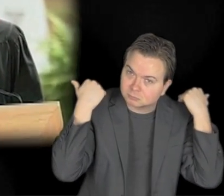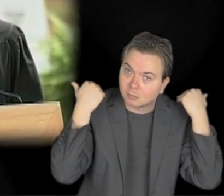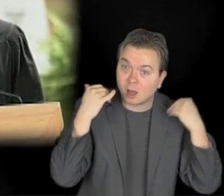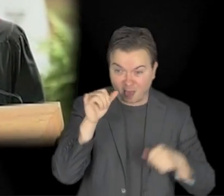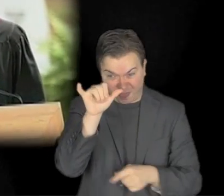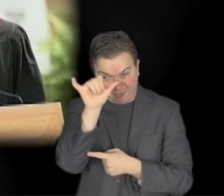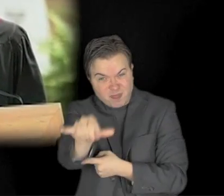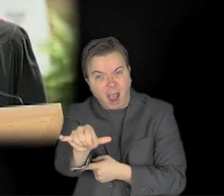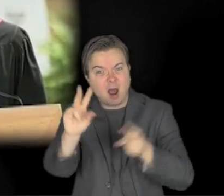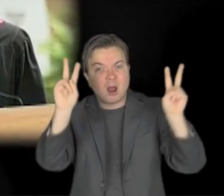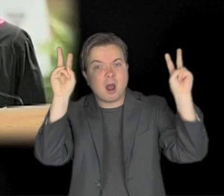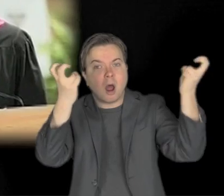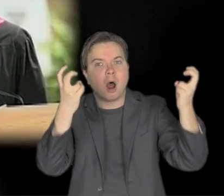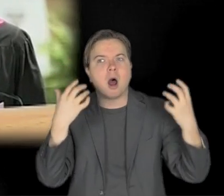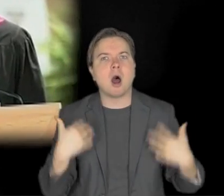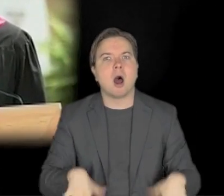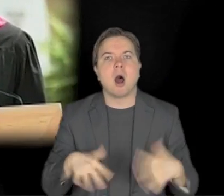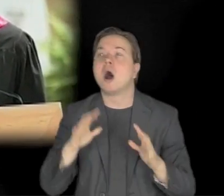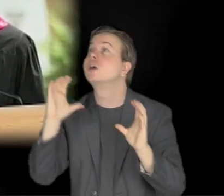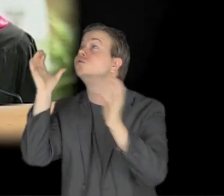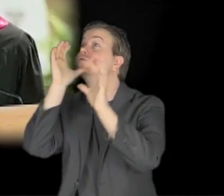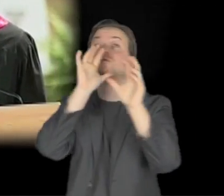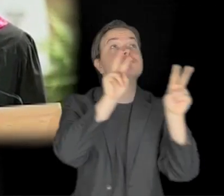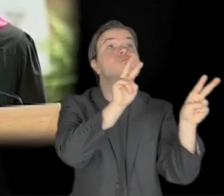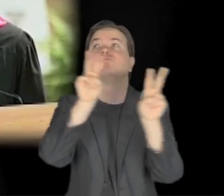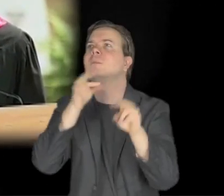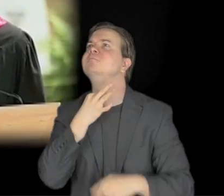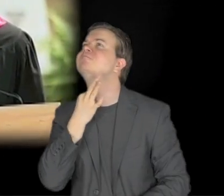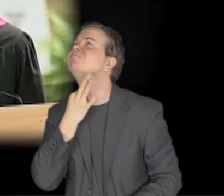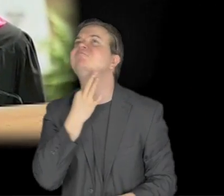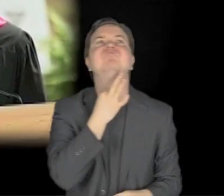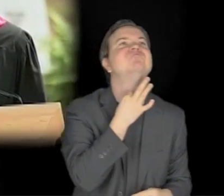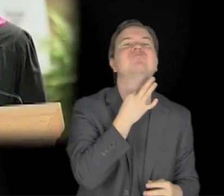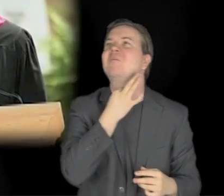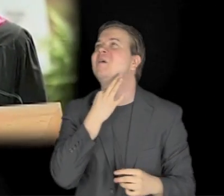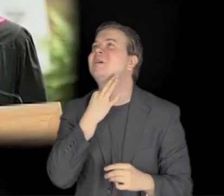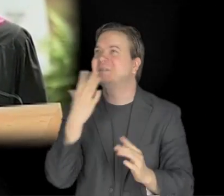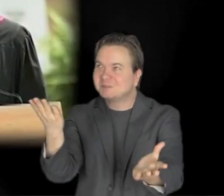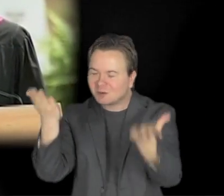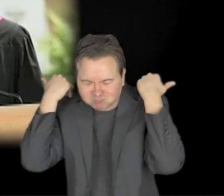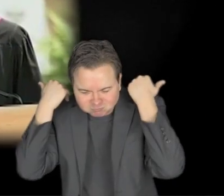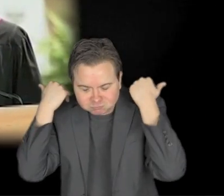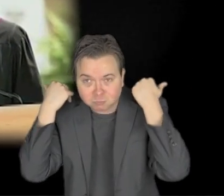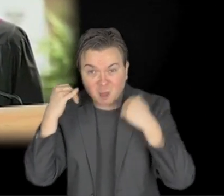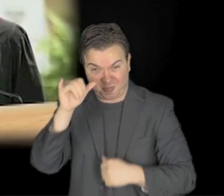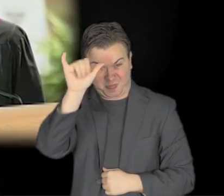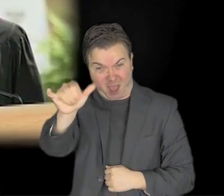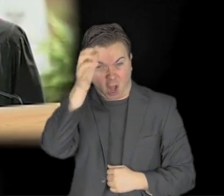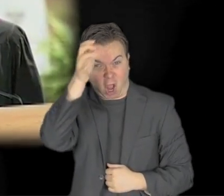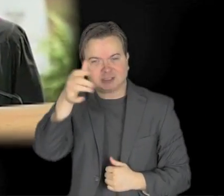And now, as you graduate to begin anew, I wish that for you. Stay Hungry.